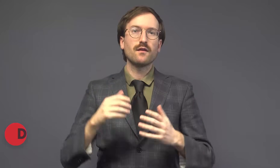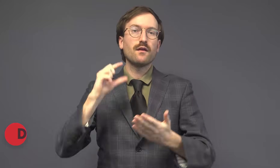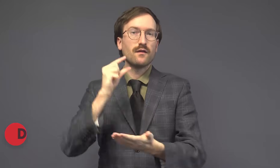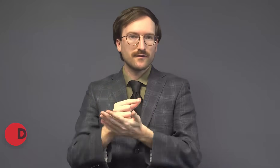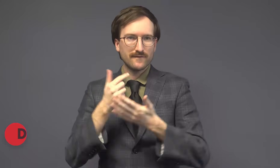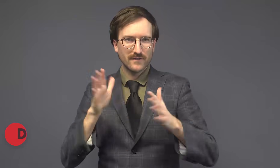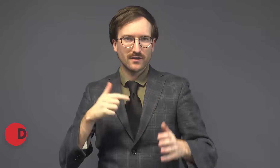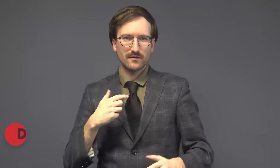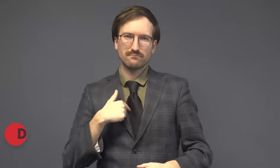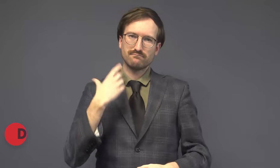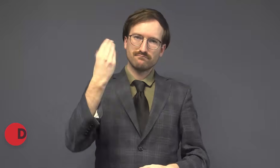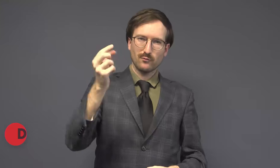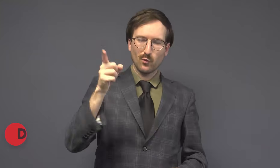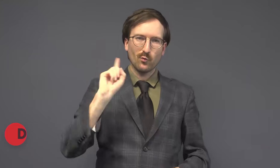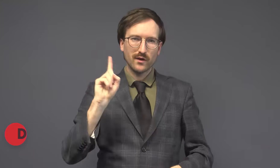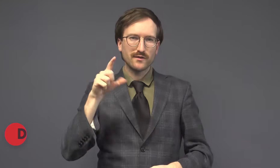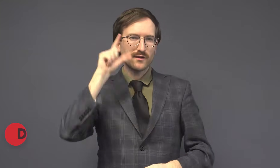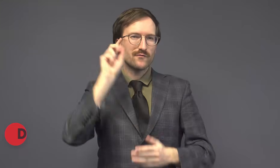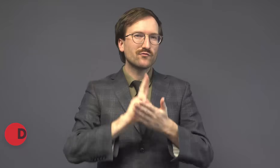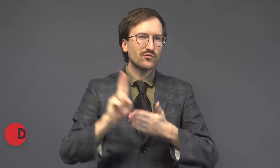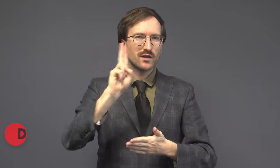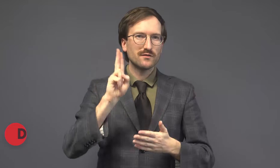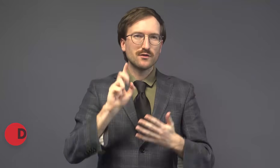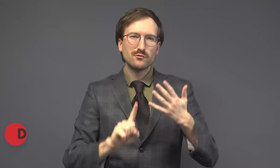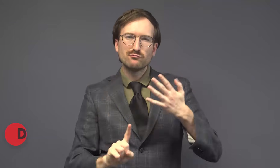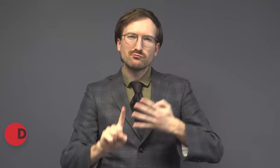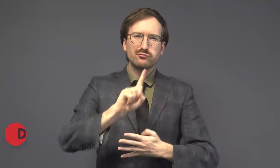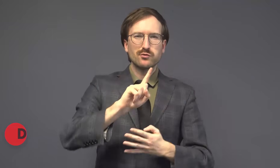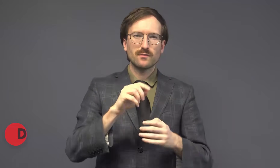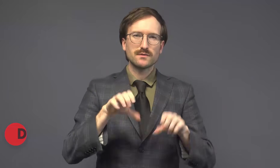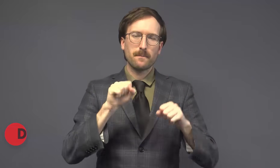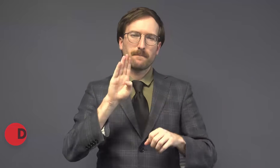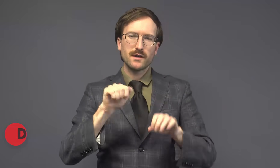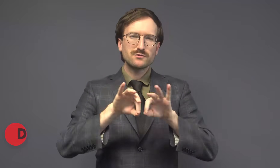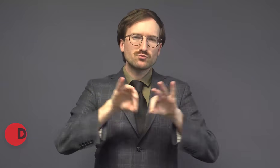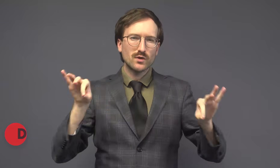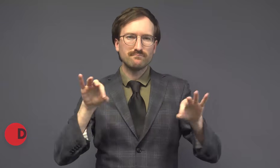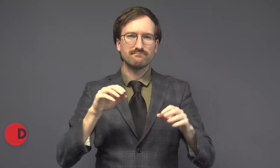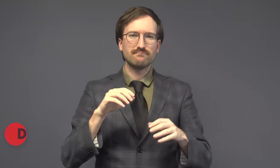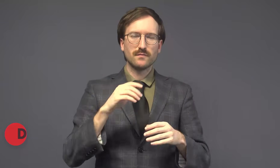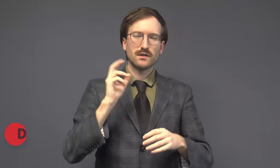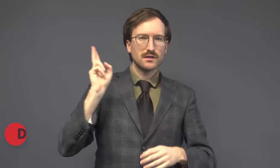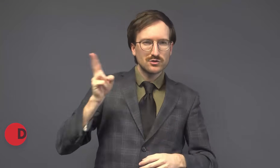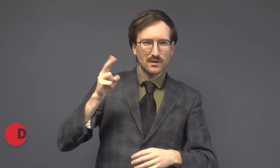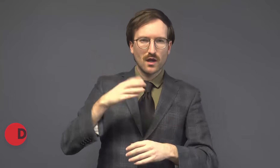Upon graduation, I attended Gallaudet University where I fully embraced the Deaf identity.